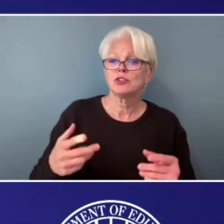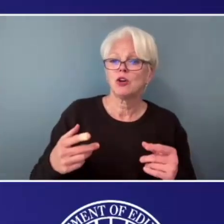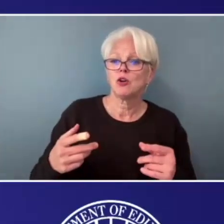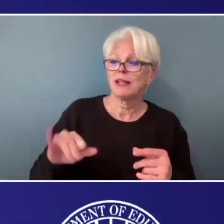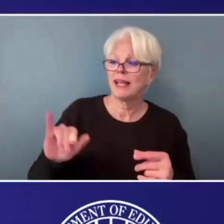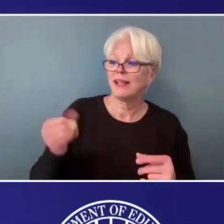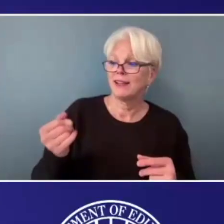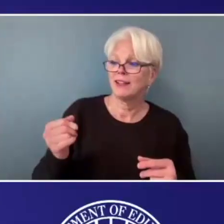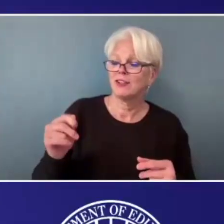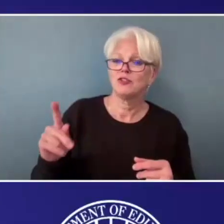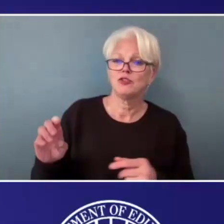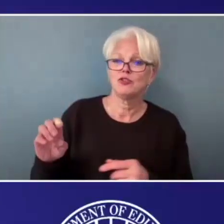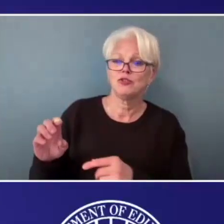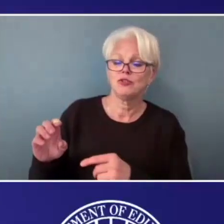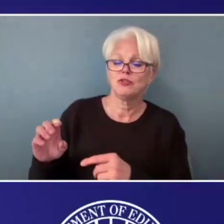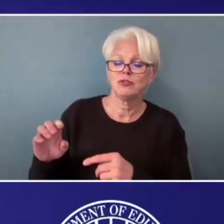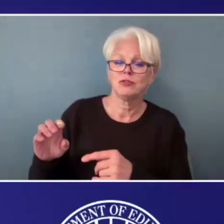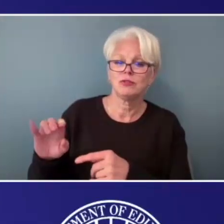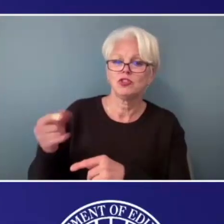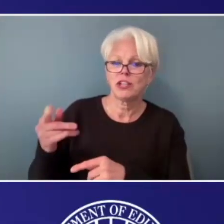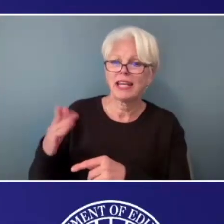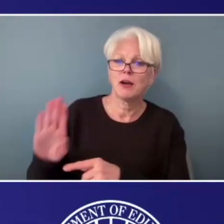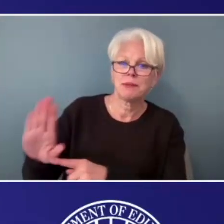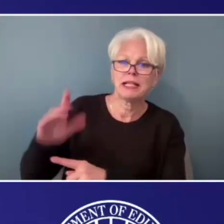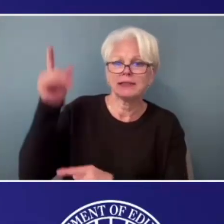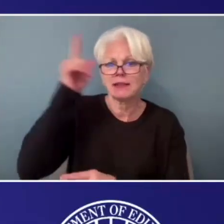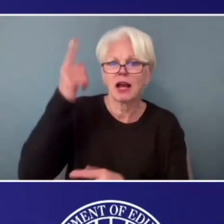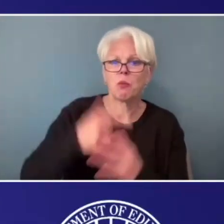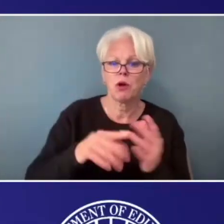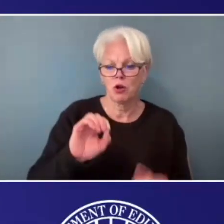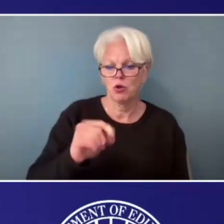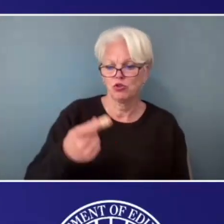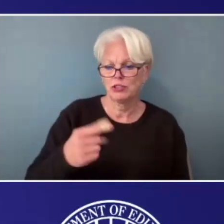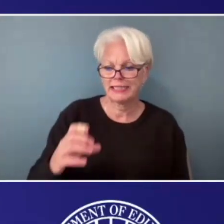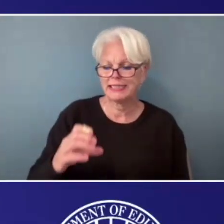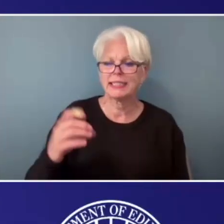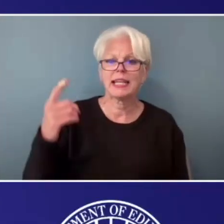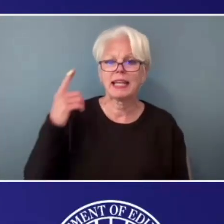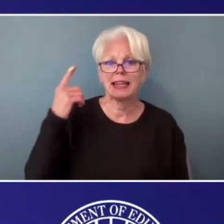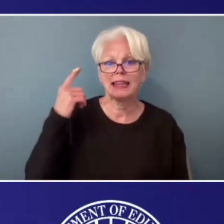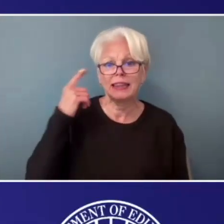what -- how OGC thinks the provisions --